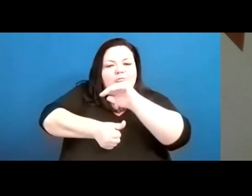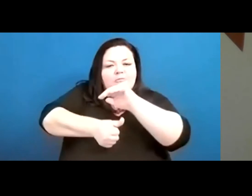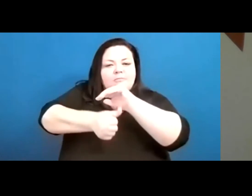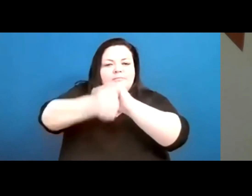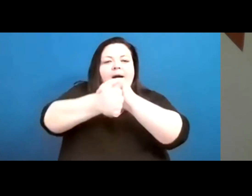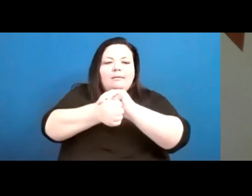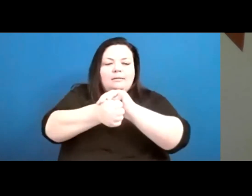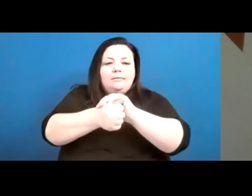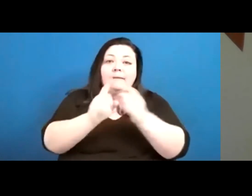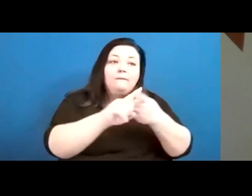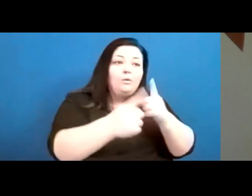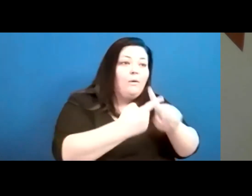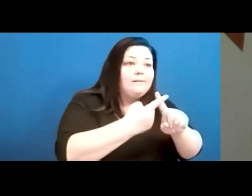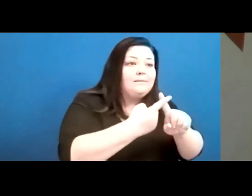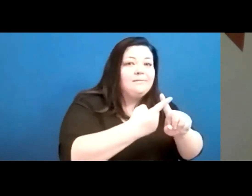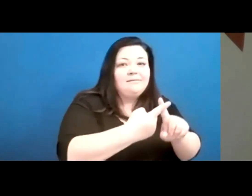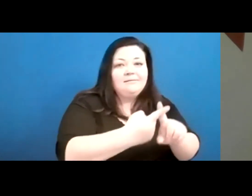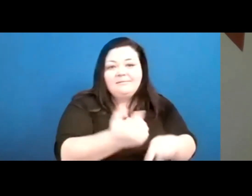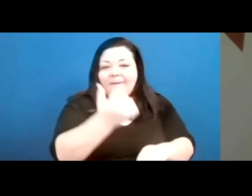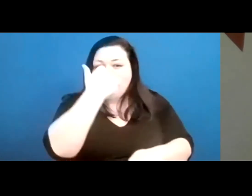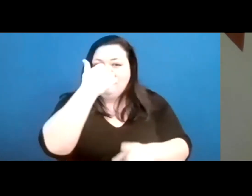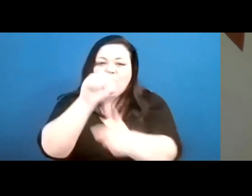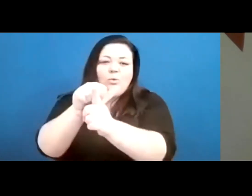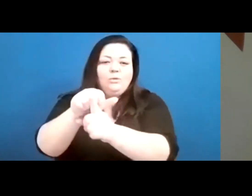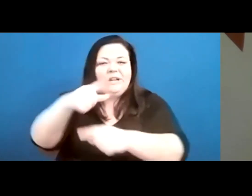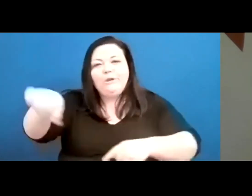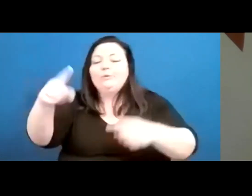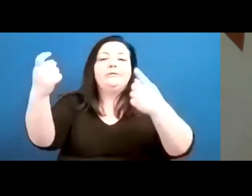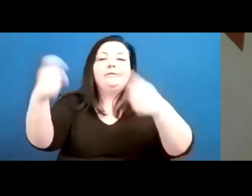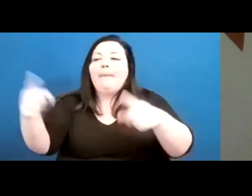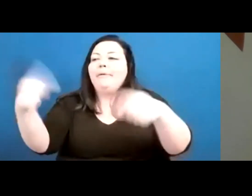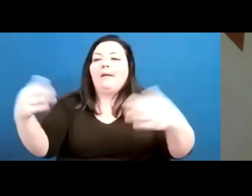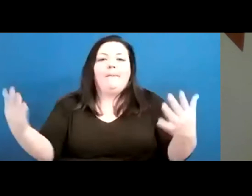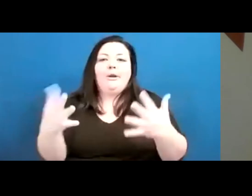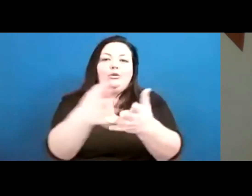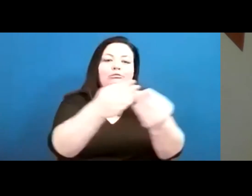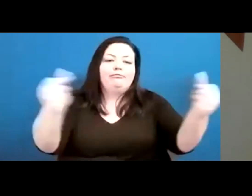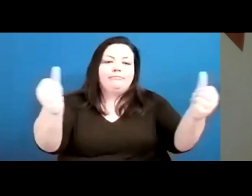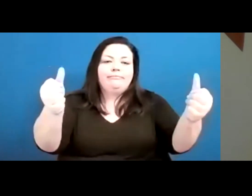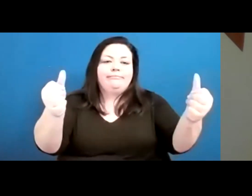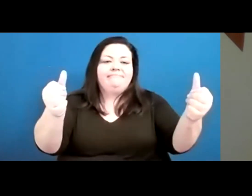friends, fools, and you who just came to burn:/ it is at your gates.